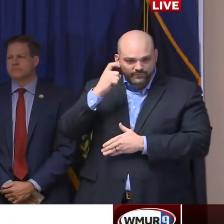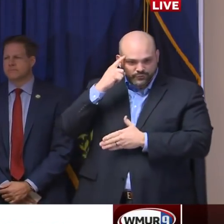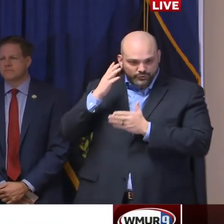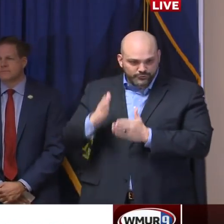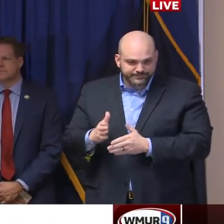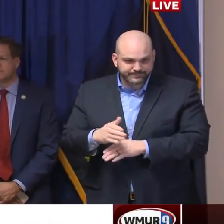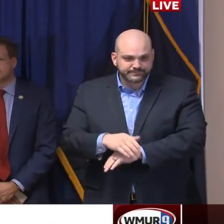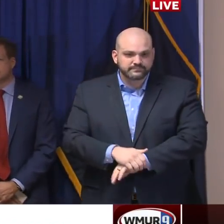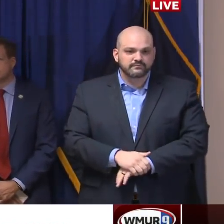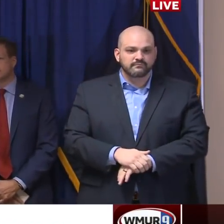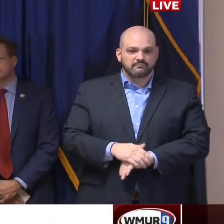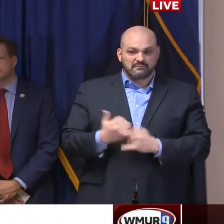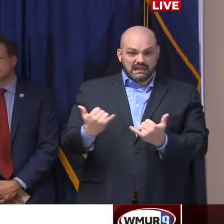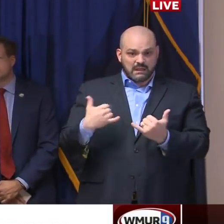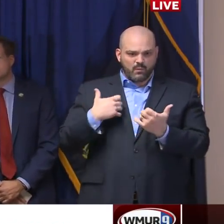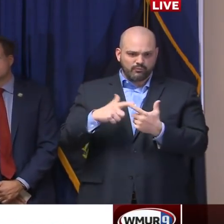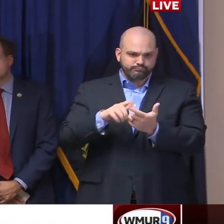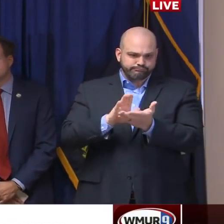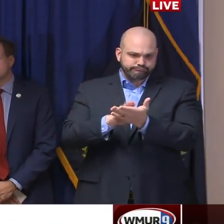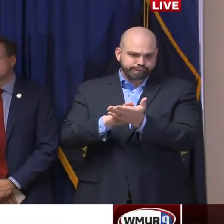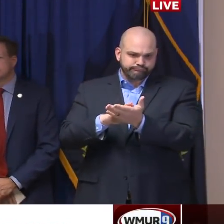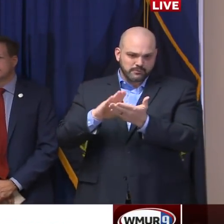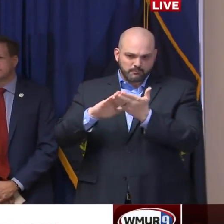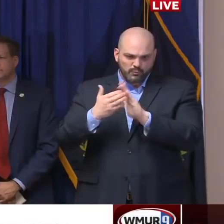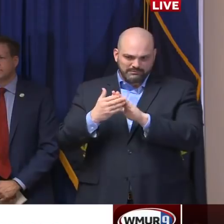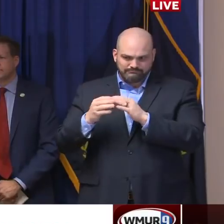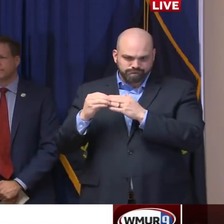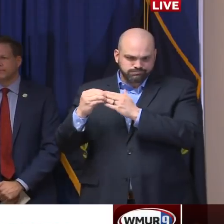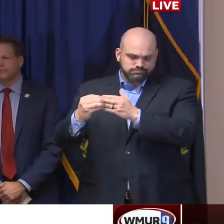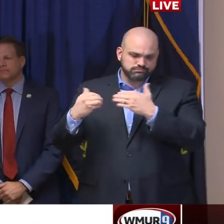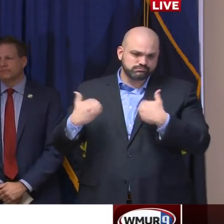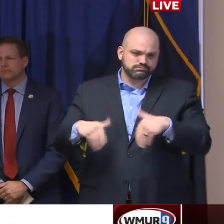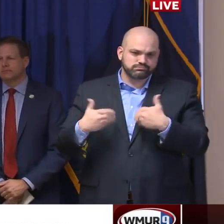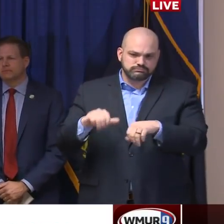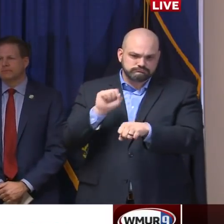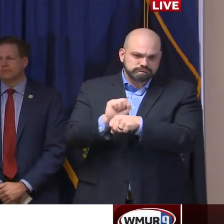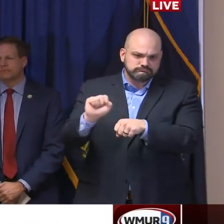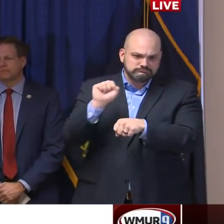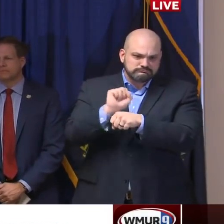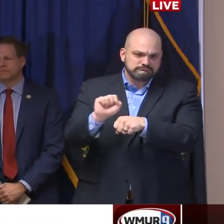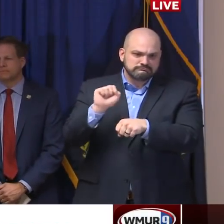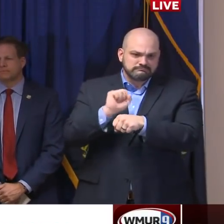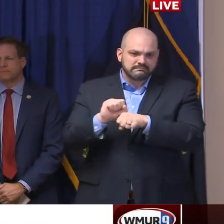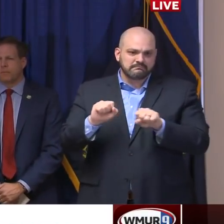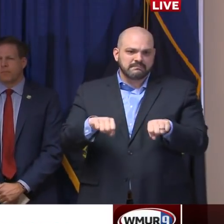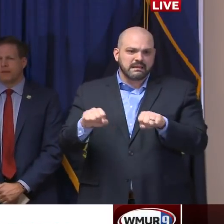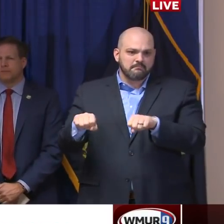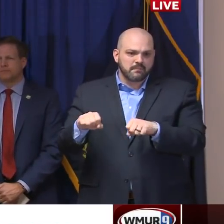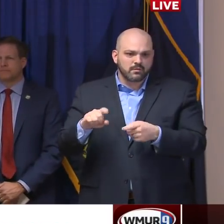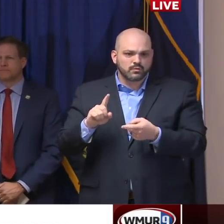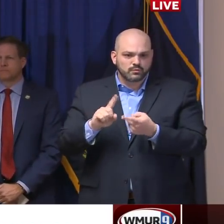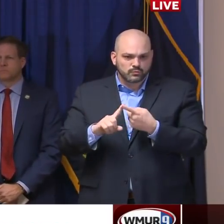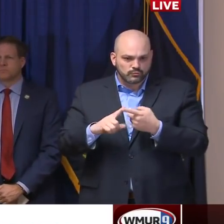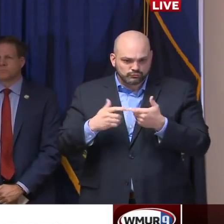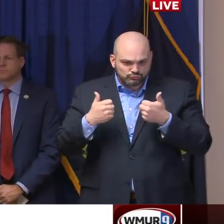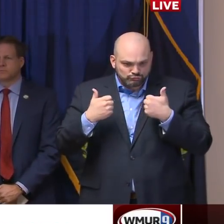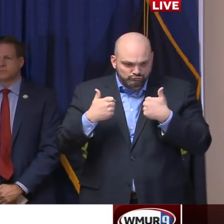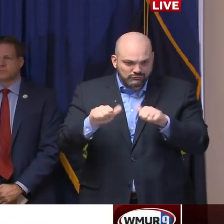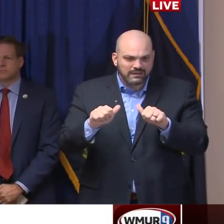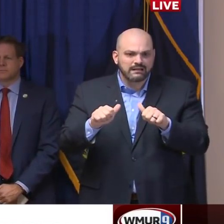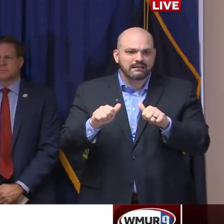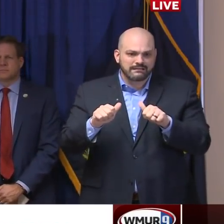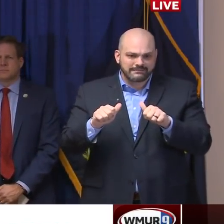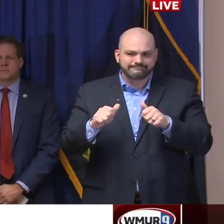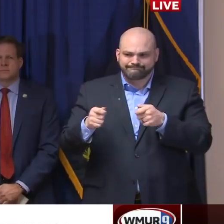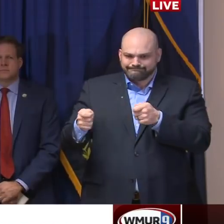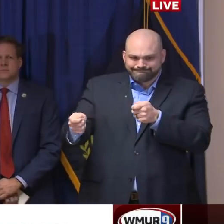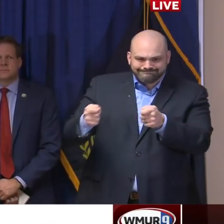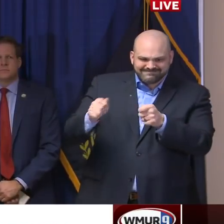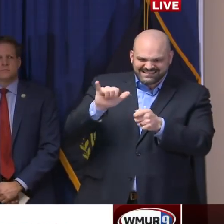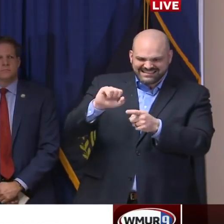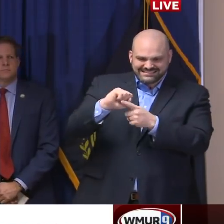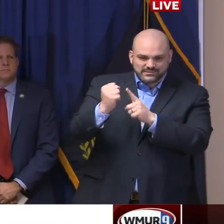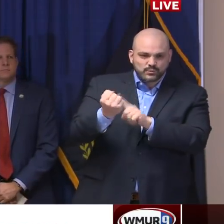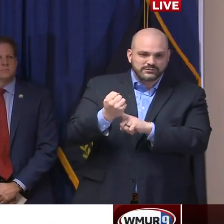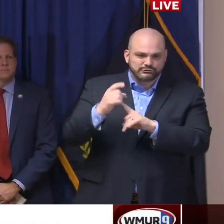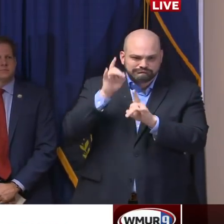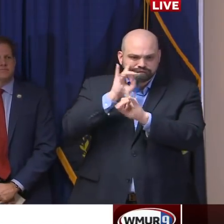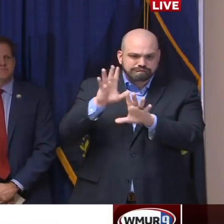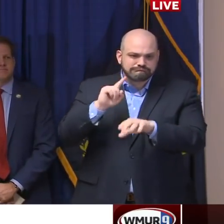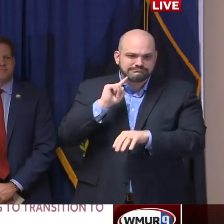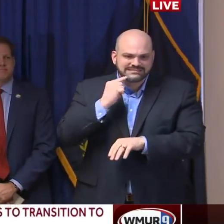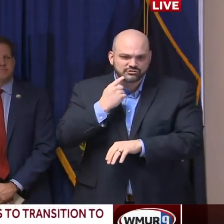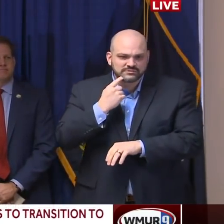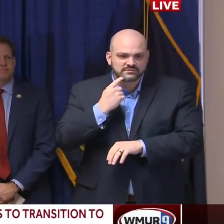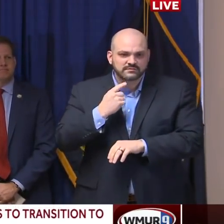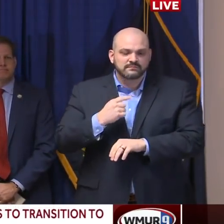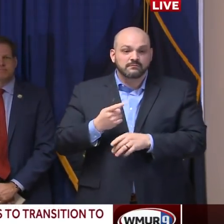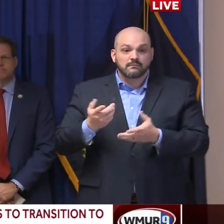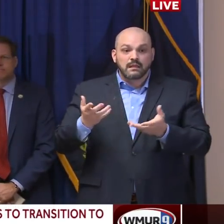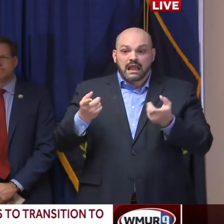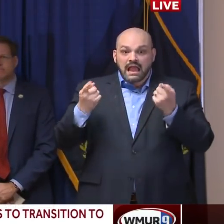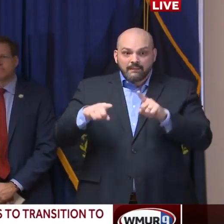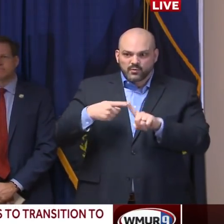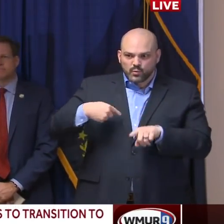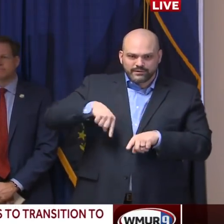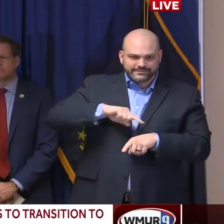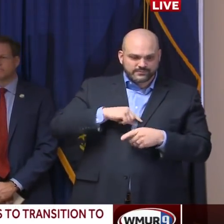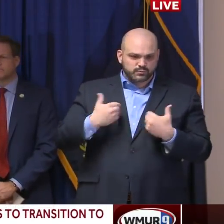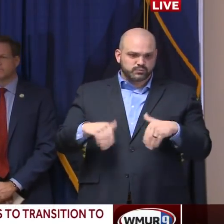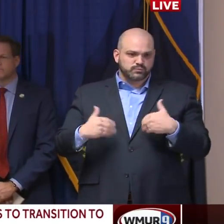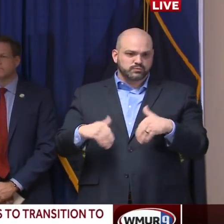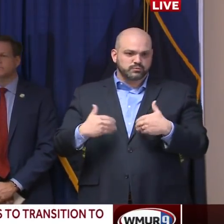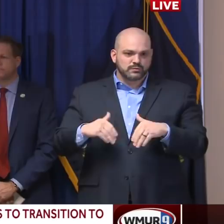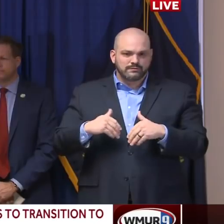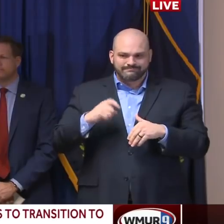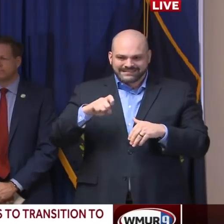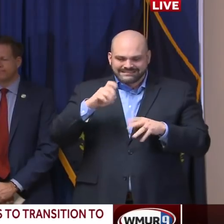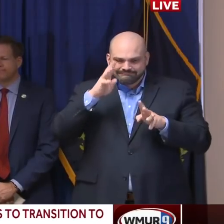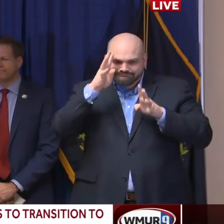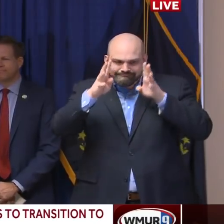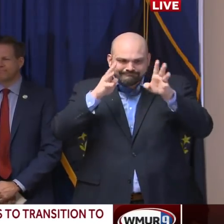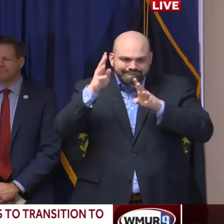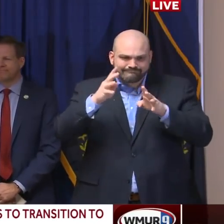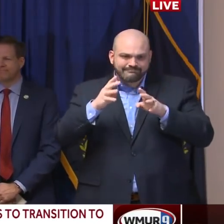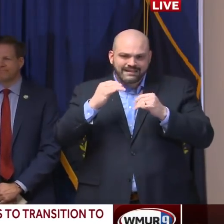I WOULD FIRST LIKE TO COMMEND OUR SCHOOL LEADERS OF NEW HAMPSHIRE WHO HAVE BEEN WORKING TIRELESSLY REALLY TO TACKLE THESE CIRCUMSTANCES THAT ARE ON THE GROUND AND THE CIRCUMSTANCES